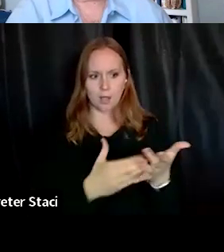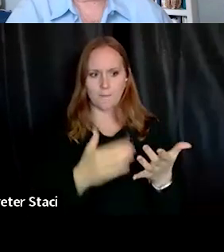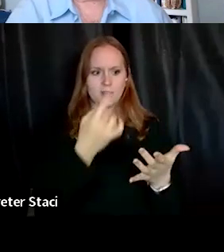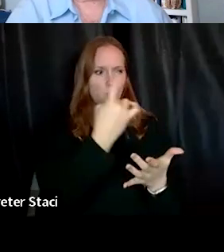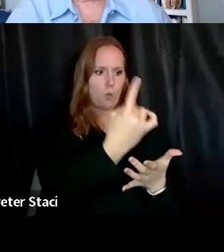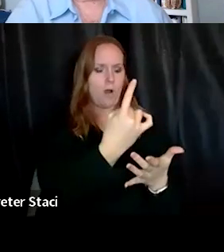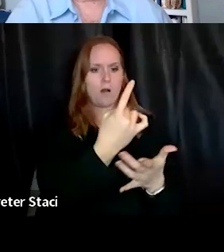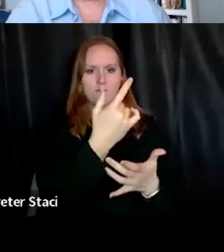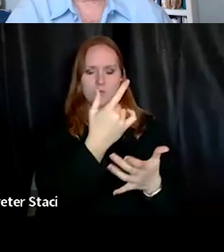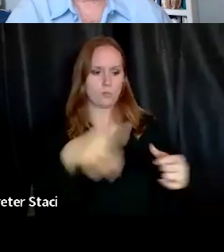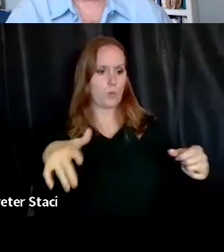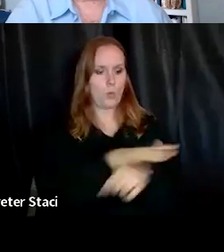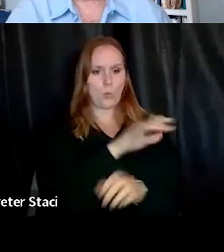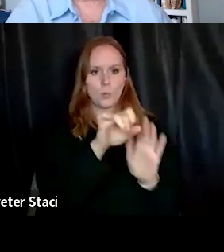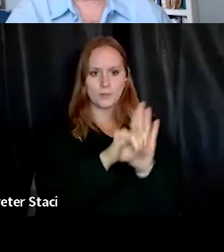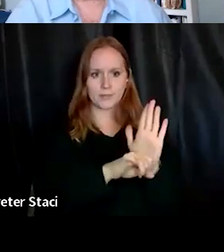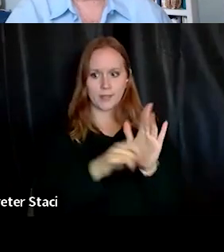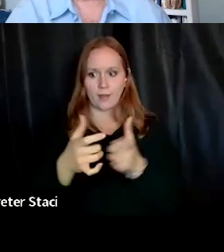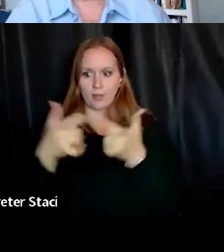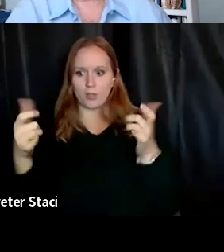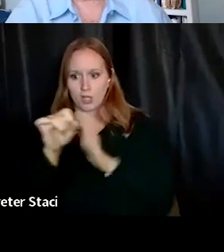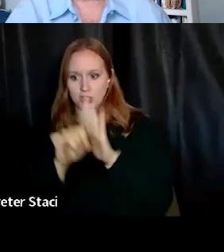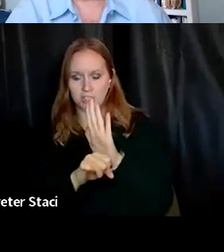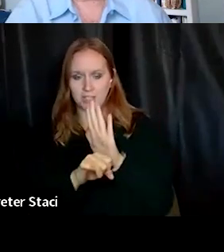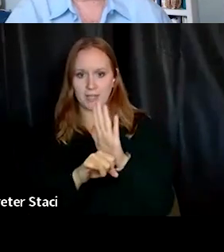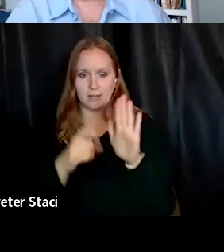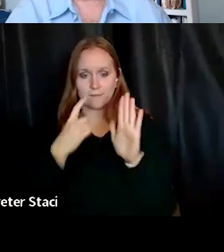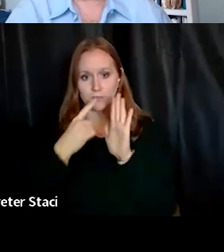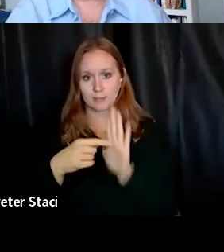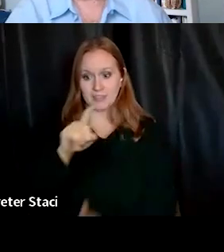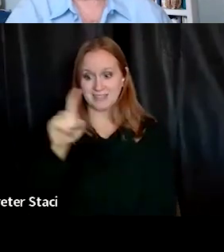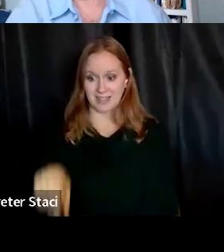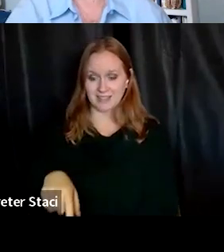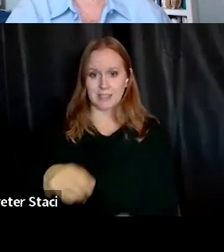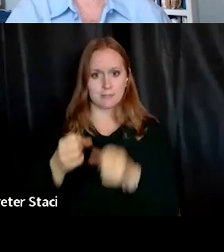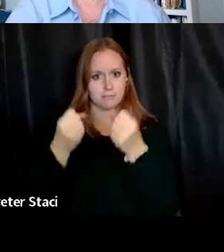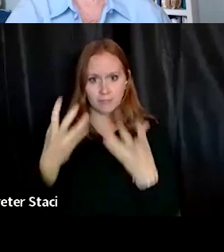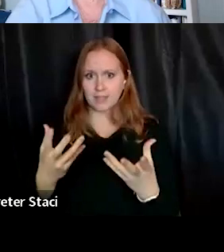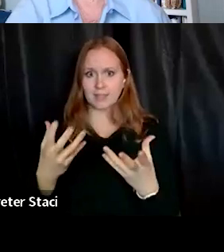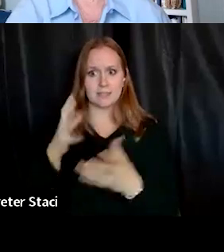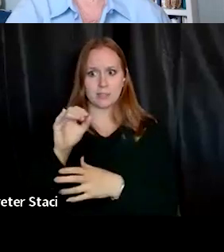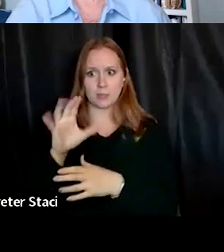Some of them, large states like Texas, like Hope was mentioning, right? There are a number of CoCs. So if you really just go to that HUD website,